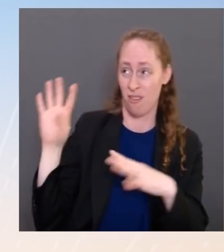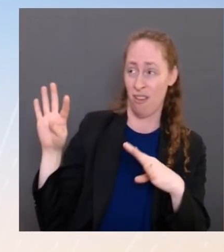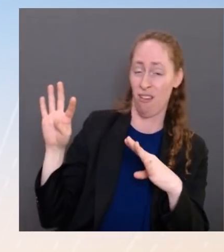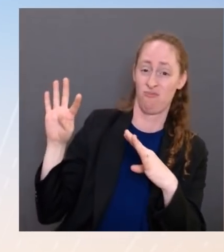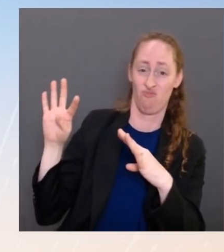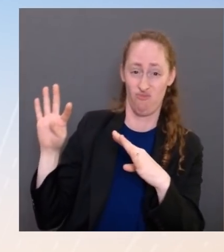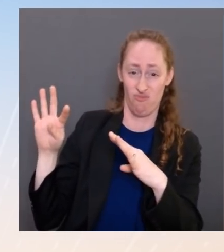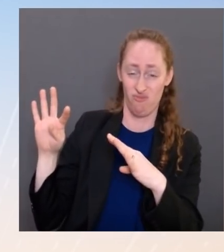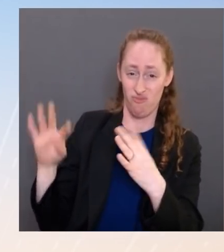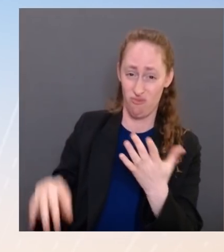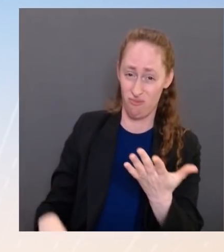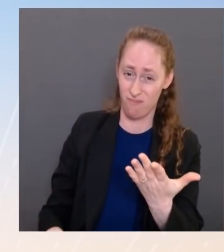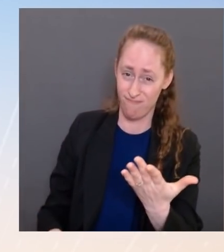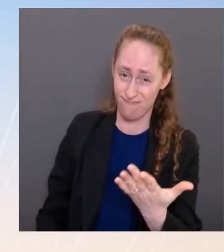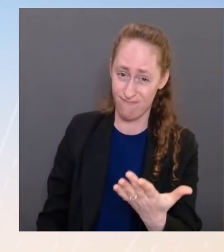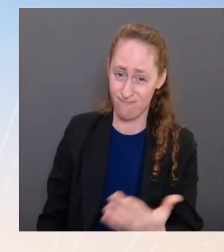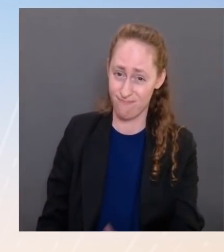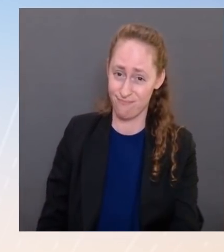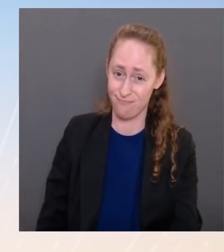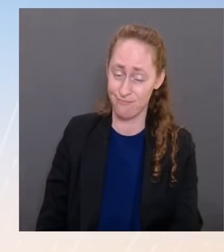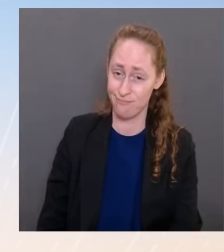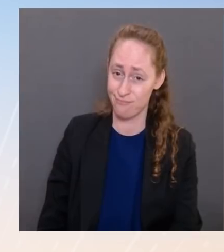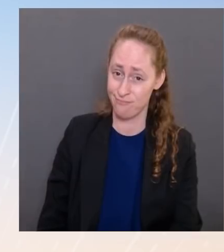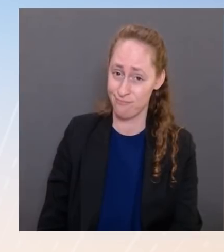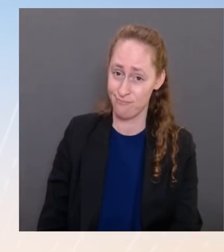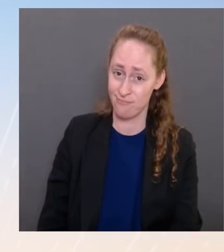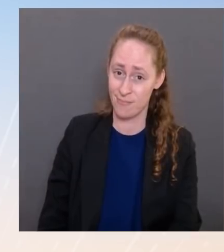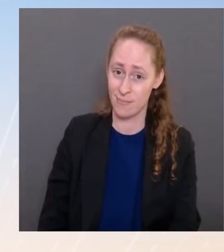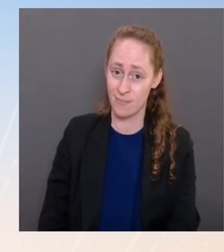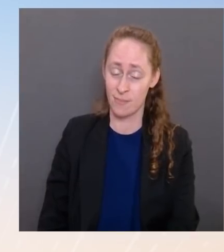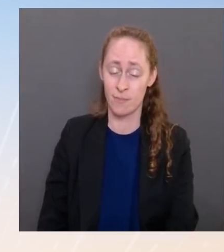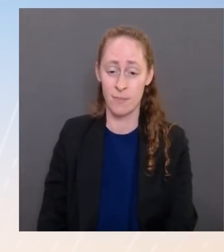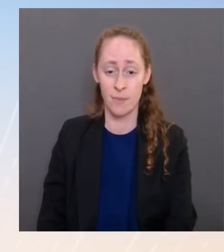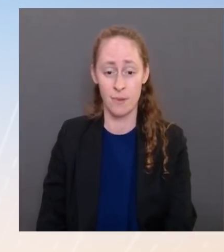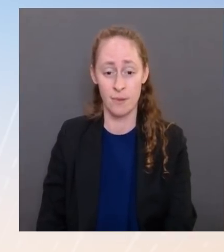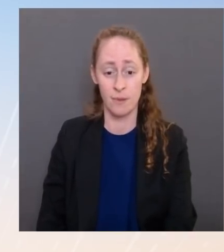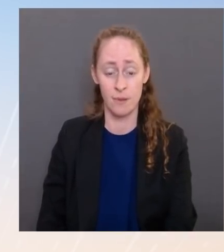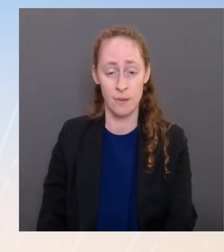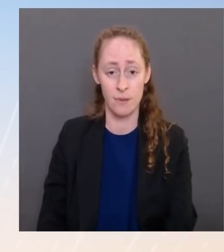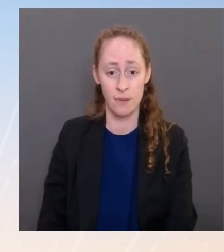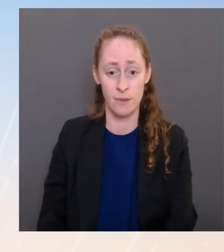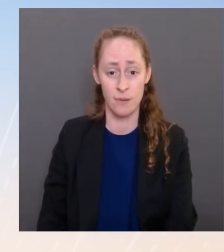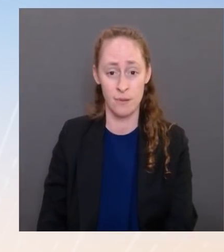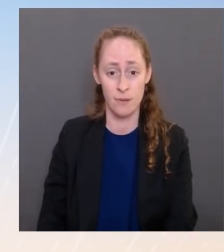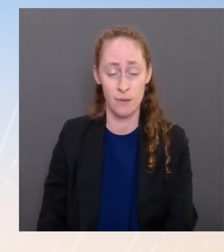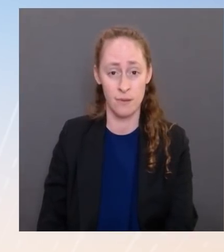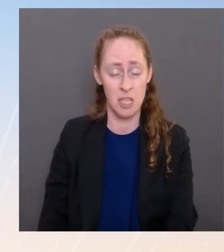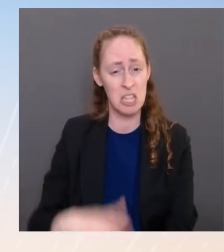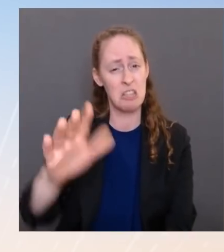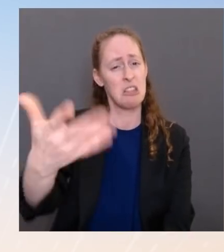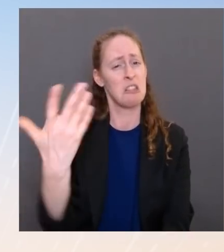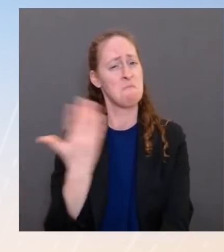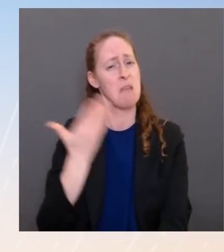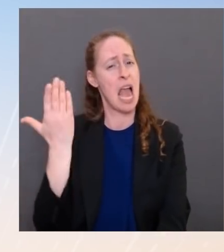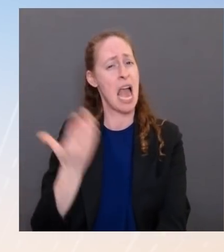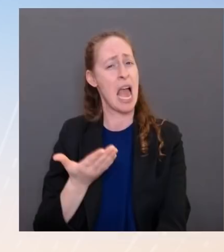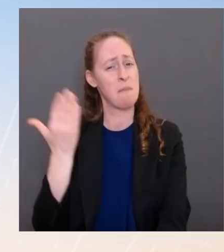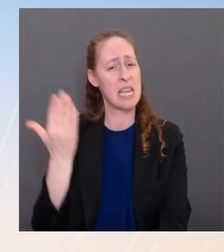And it's clear you don't have to worry about an audience reacting one way or the other. Could you speak to that? Ms. Psaki: Well, I think when he goes --